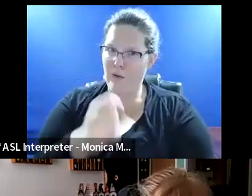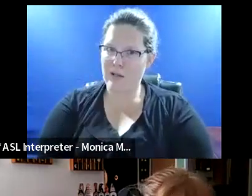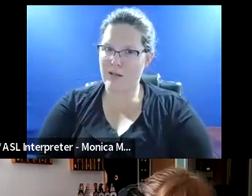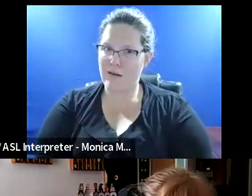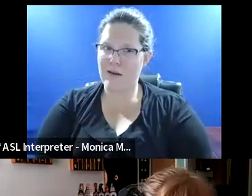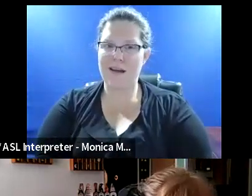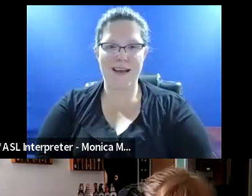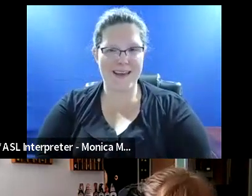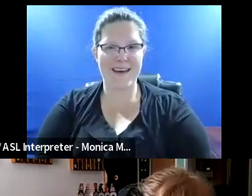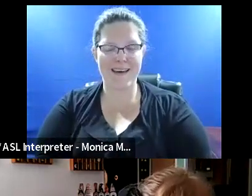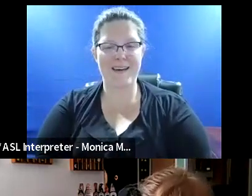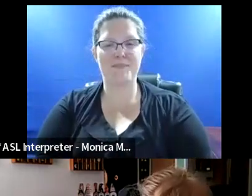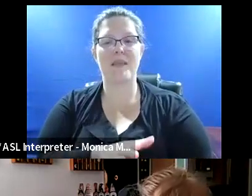AWESOME. I WAS GOING TO SAY, ACTUALLY, I THINK MARY DROPPED IT IN THE CHAT BUT THE CURRICULUM IS NOW ONLINE AVAILABLE FOR EVERYONE. SO, WE WILL SEND IT OUT WITH THE FOLLOWUP RESOURCES SO THAT EVERYBODY CAN HAVE ACCESS TO THAT AS WELL. VERY COOL.